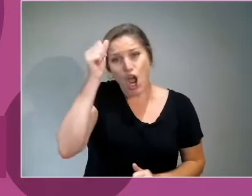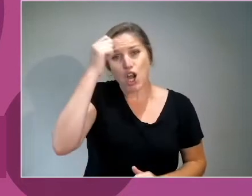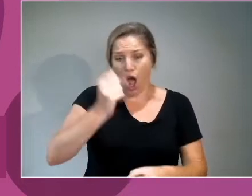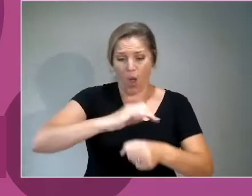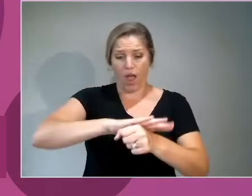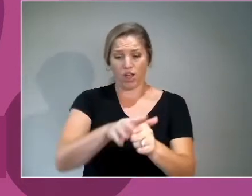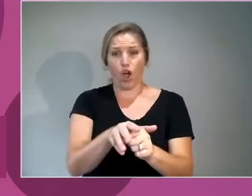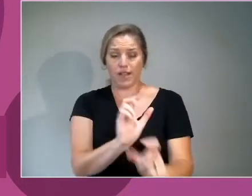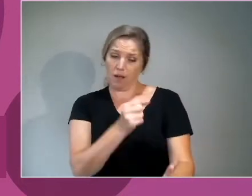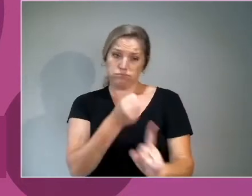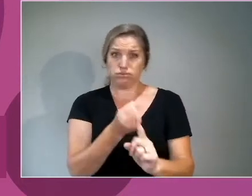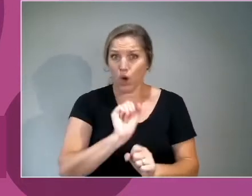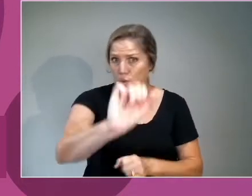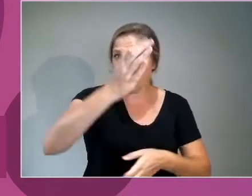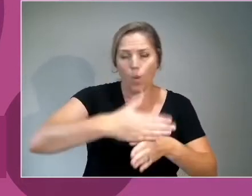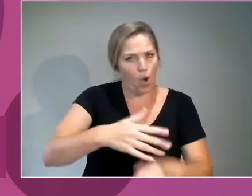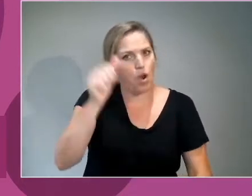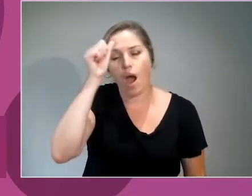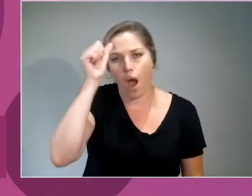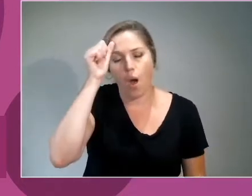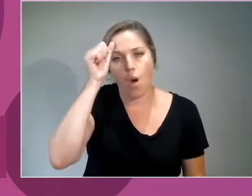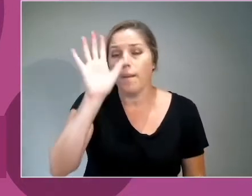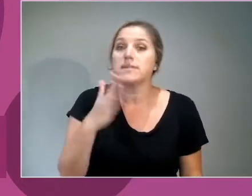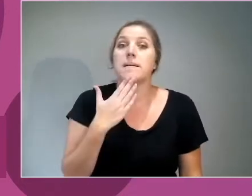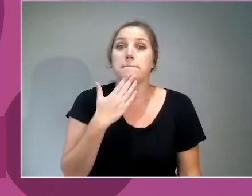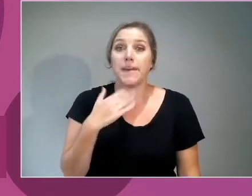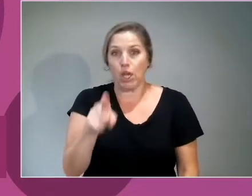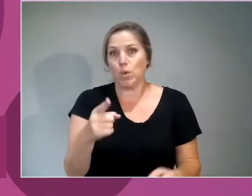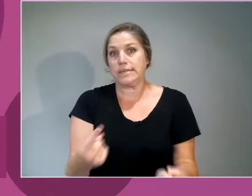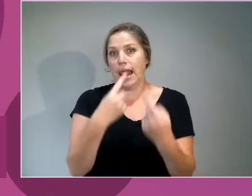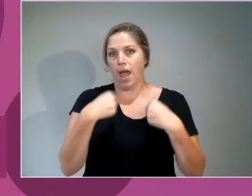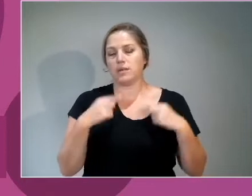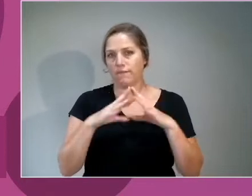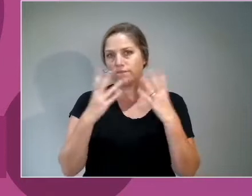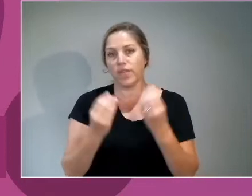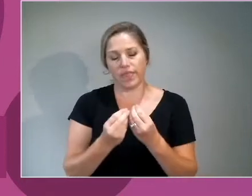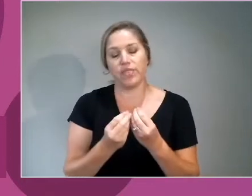and as I said, please voice to us what those needs are. But as we are now, as a nation,